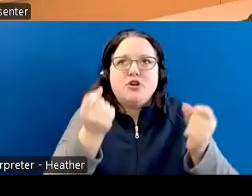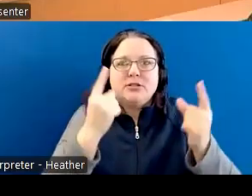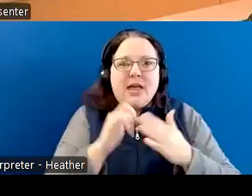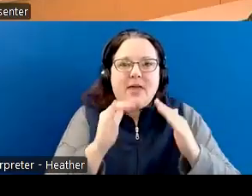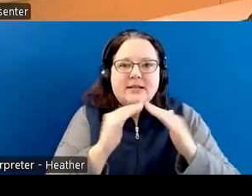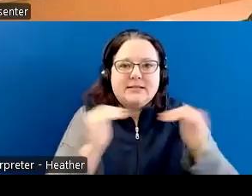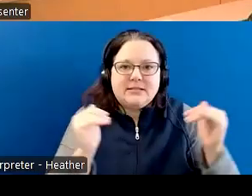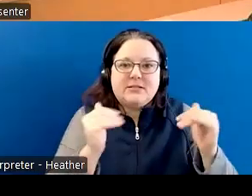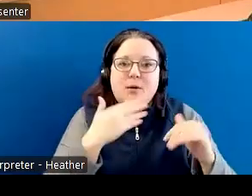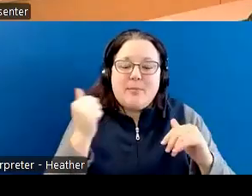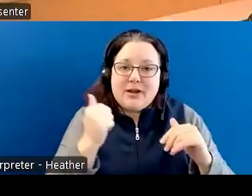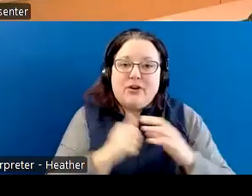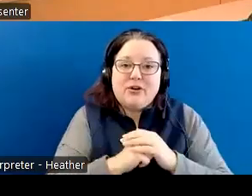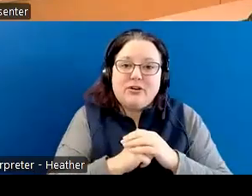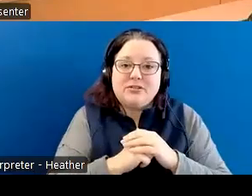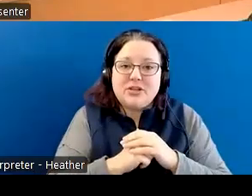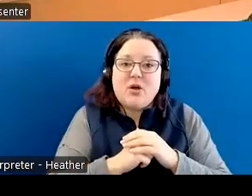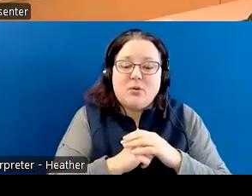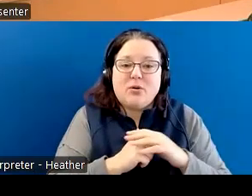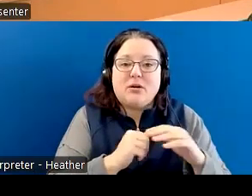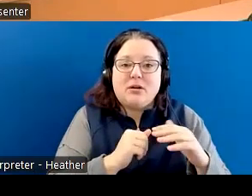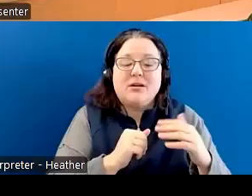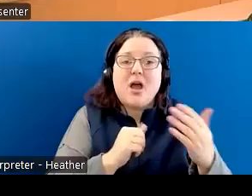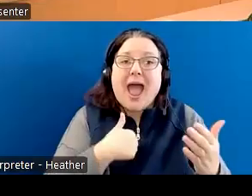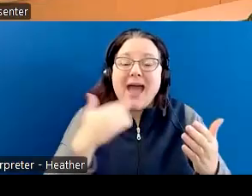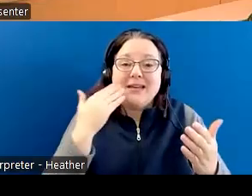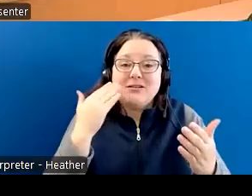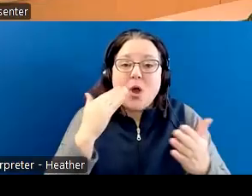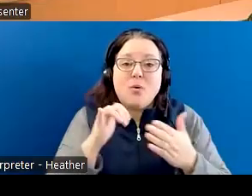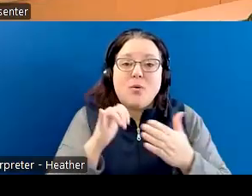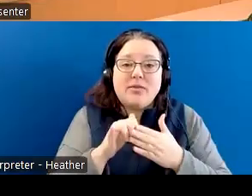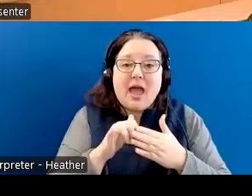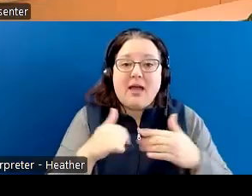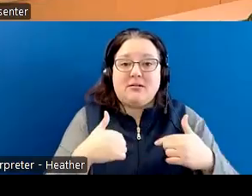the bar is real low in the United States. Um and I know that as a doc and I also know that as a